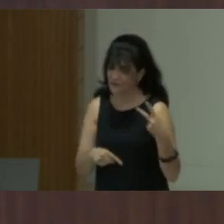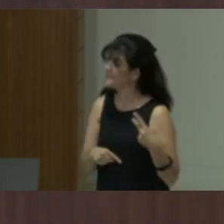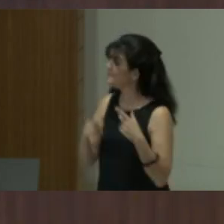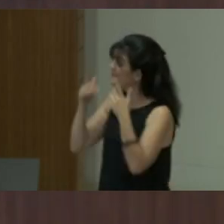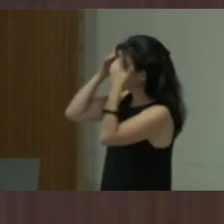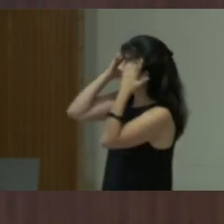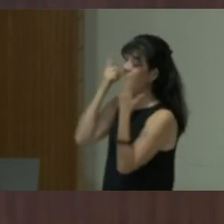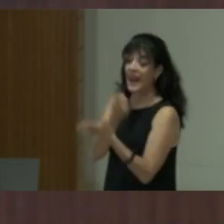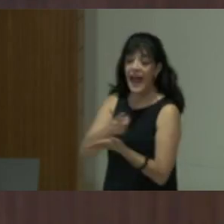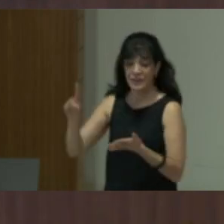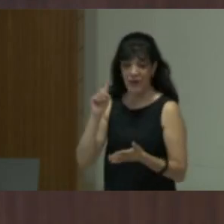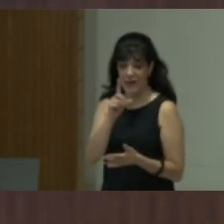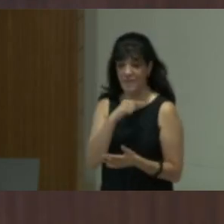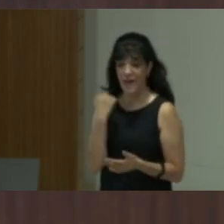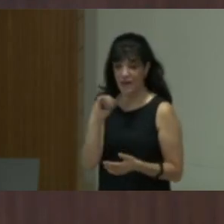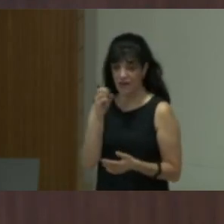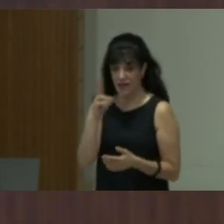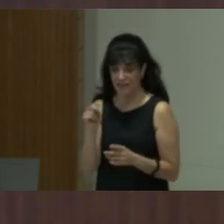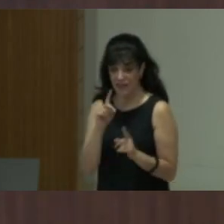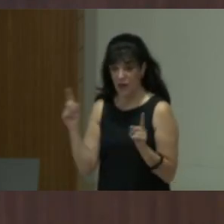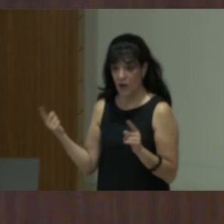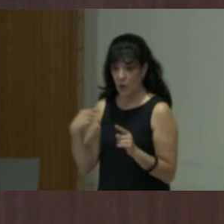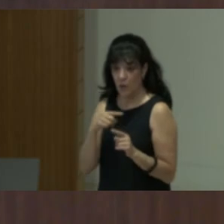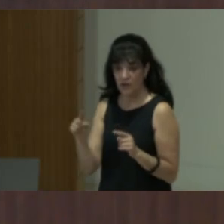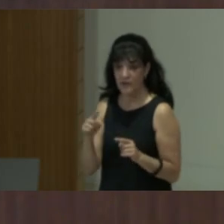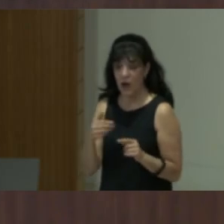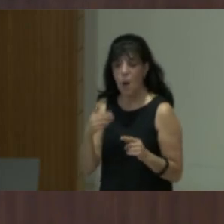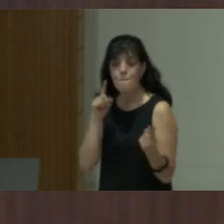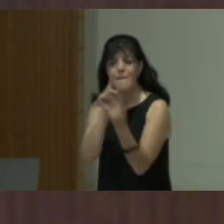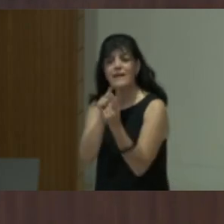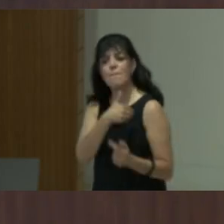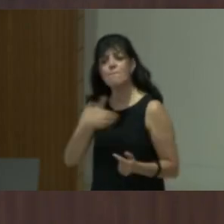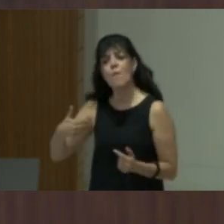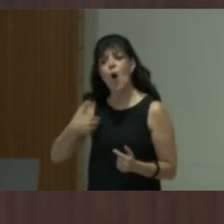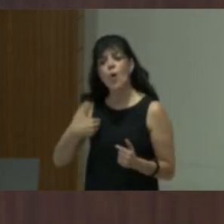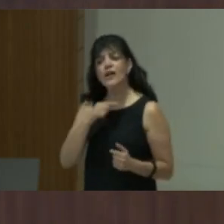Last week, Father Justin and I had to meet with some Polish priests. When they joined us online,